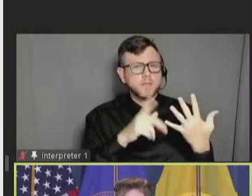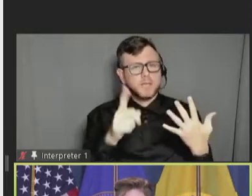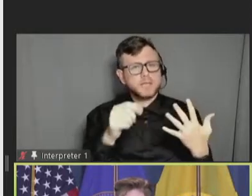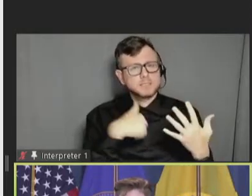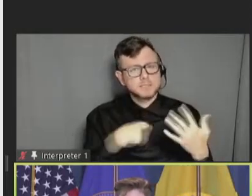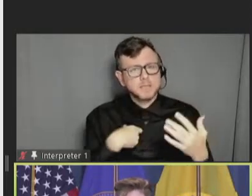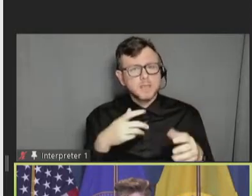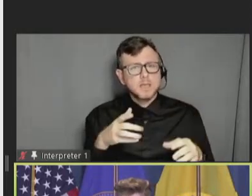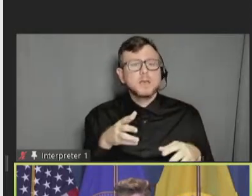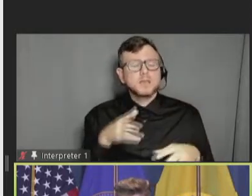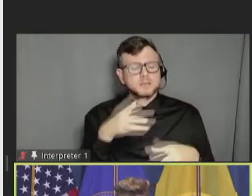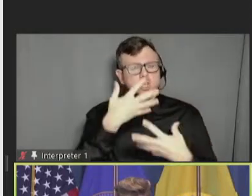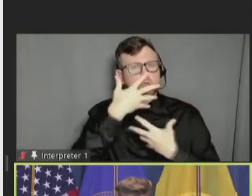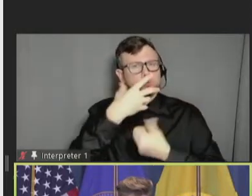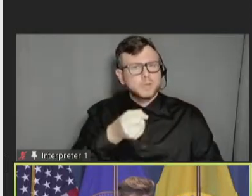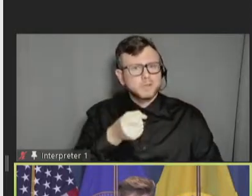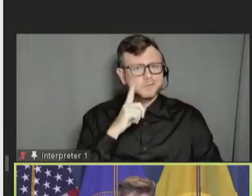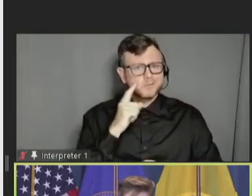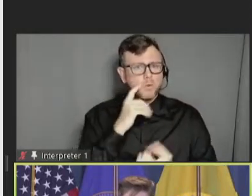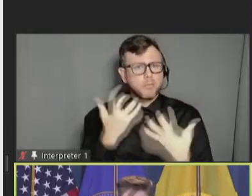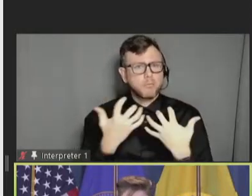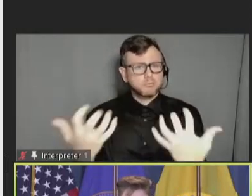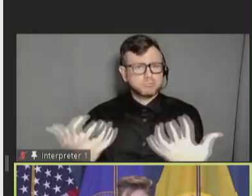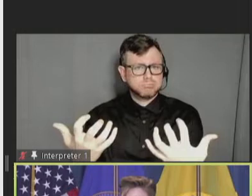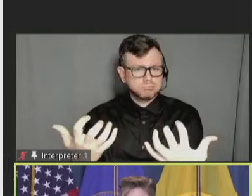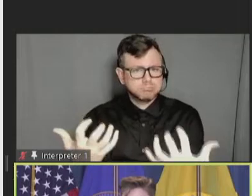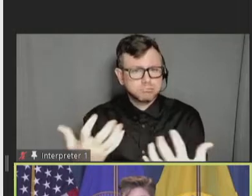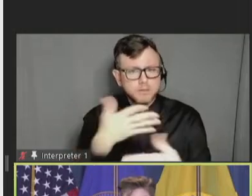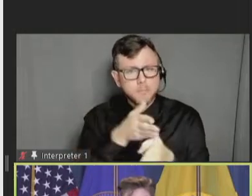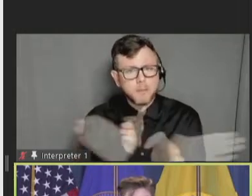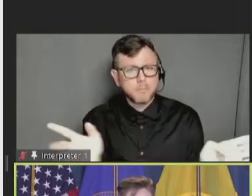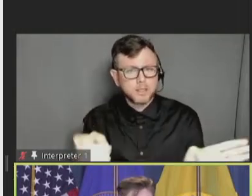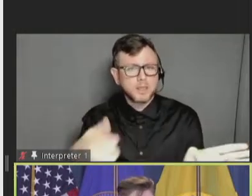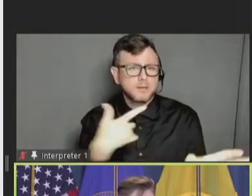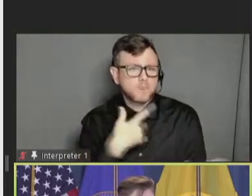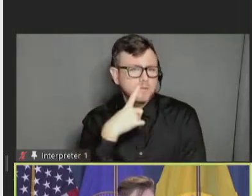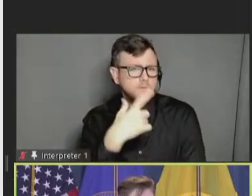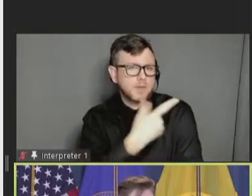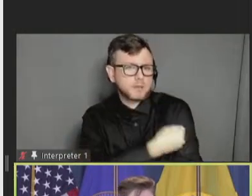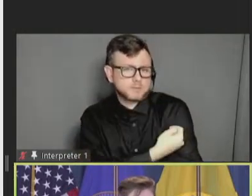through outreach activities. And when done successfully, these activities will take place